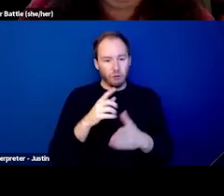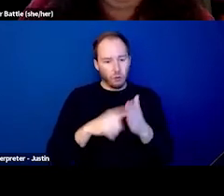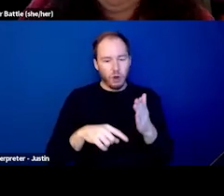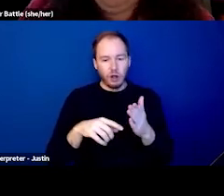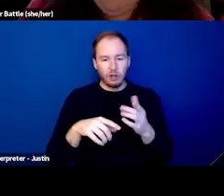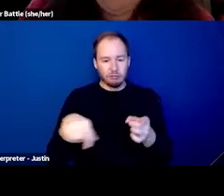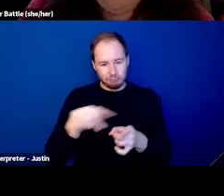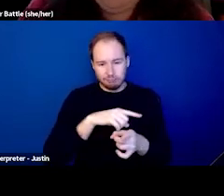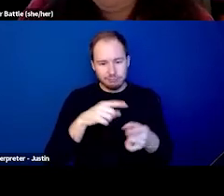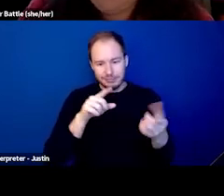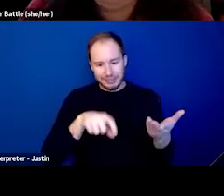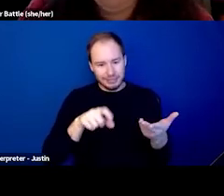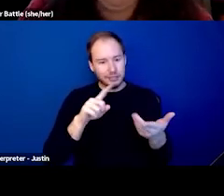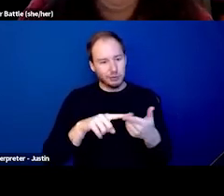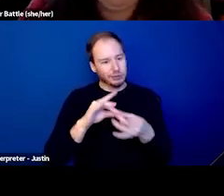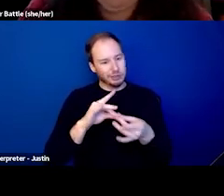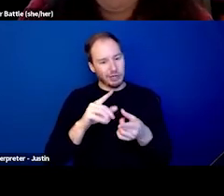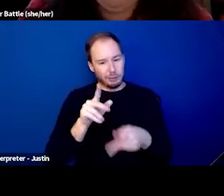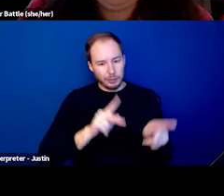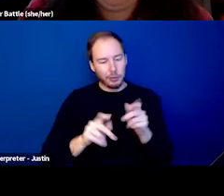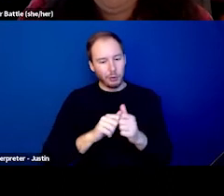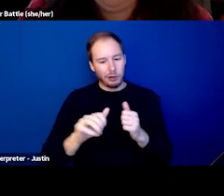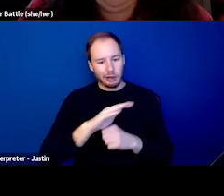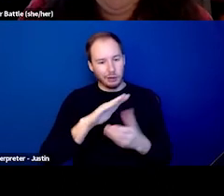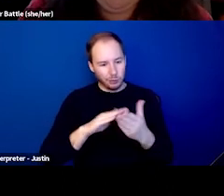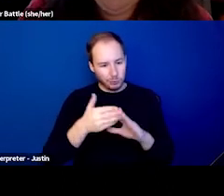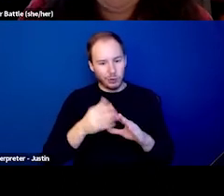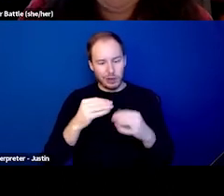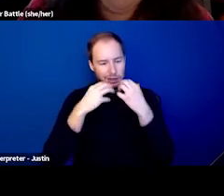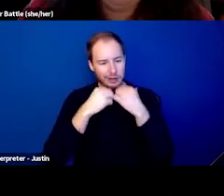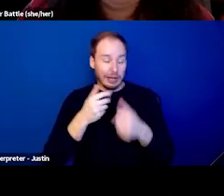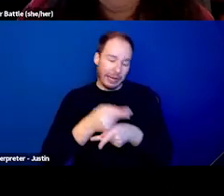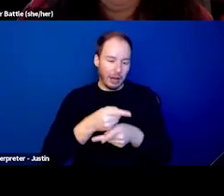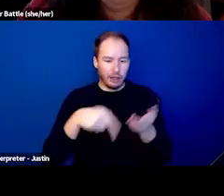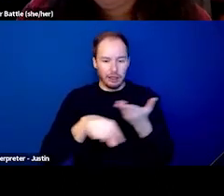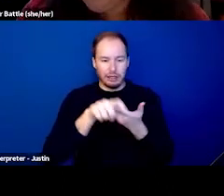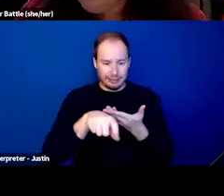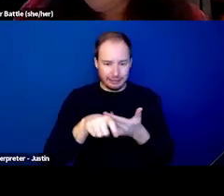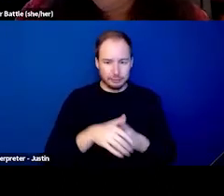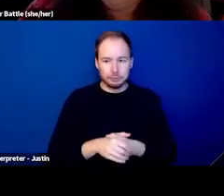and doing everything we can to connect people to the care that they need. So what have we been doing?